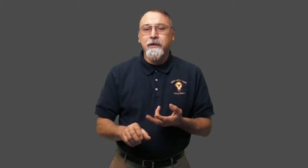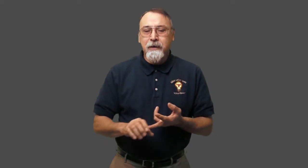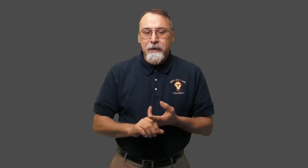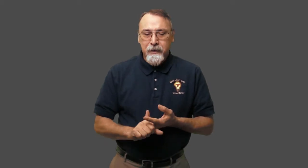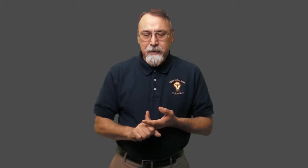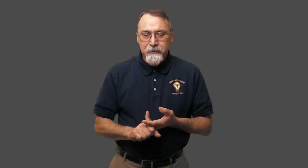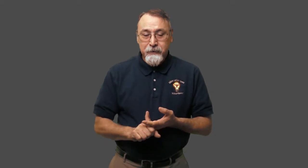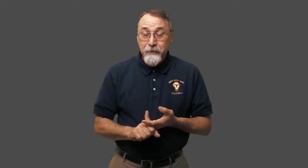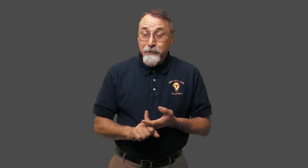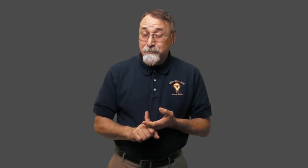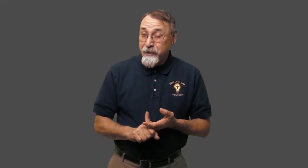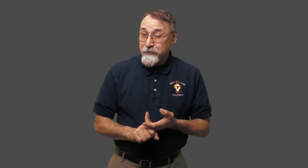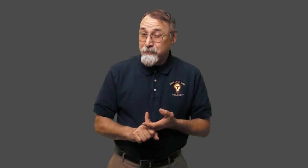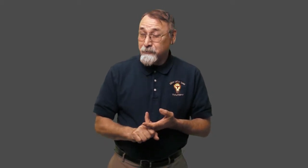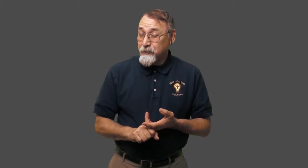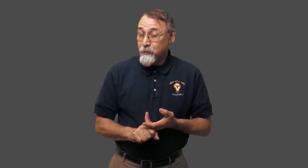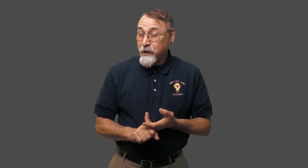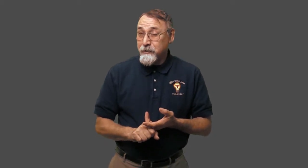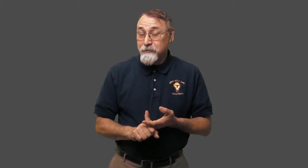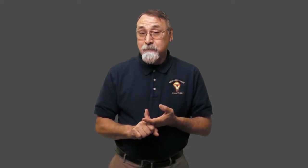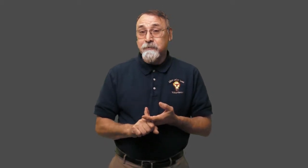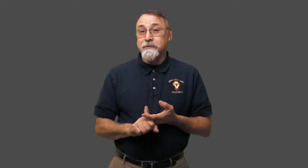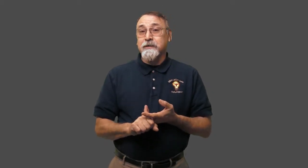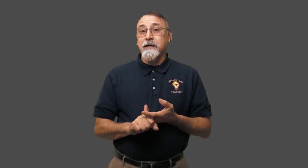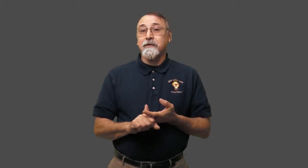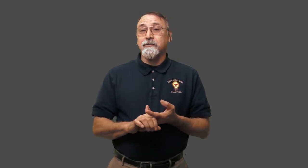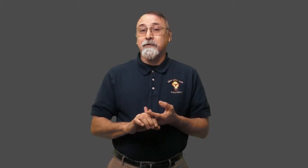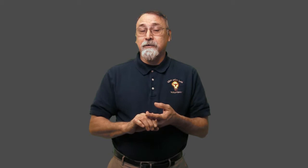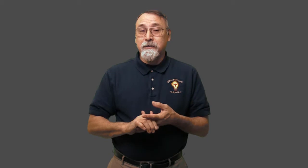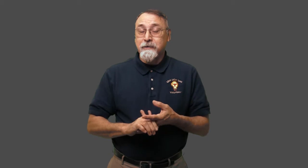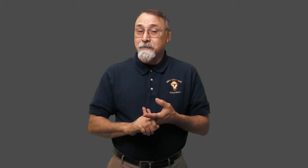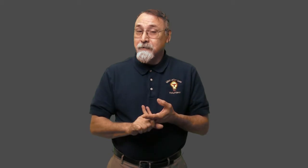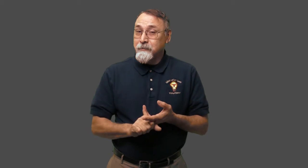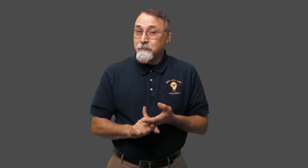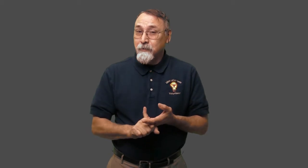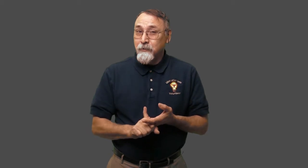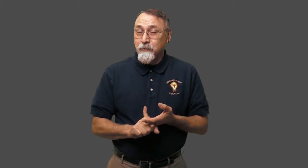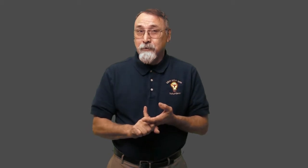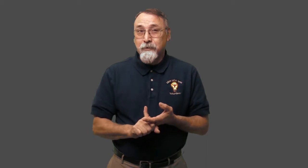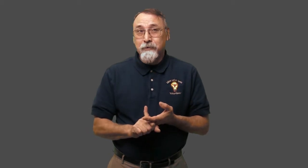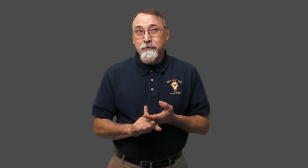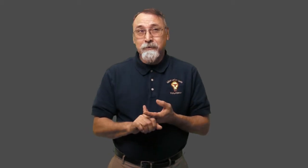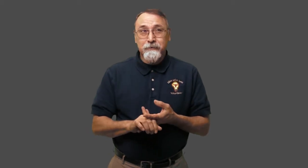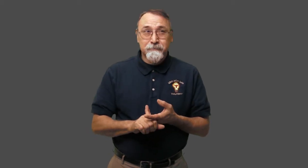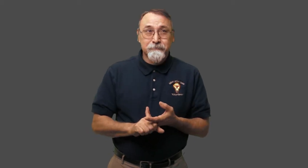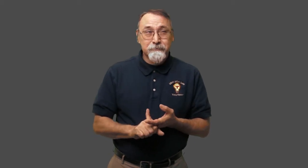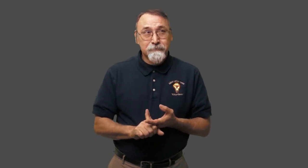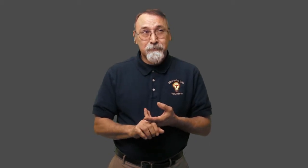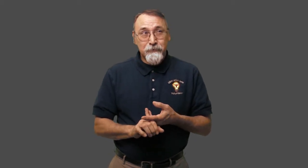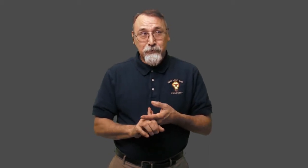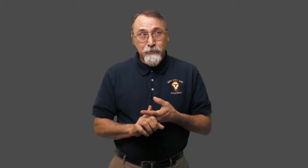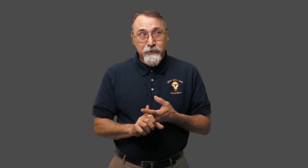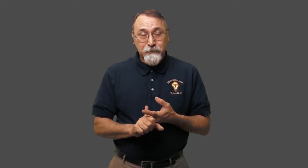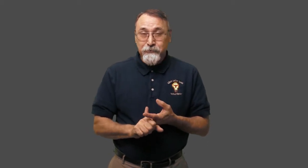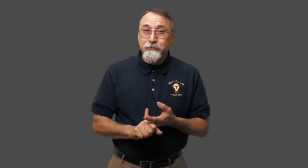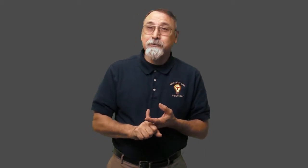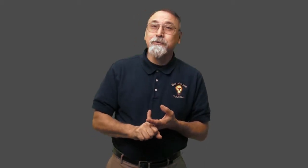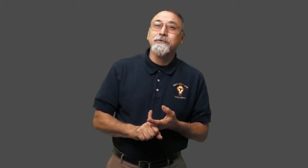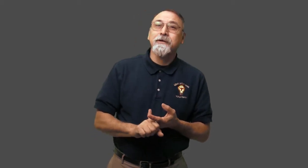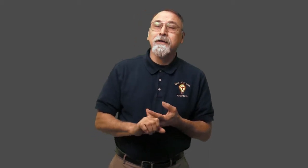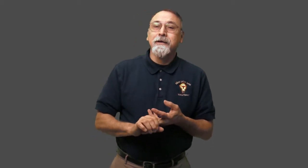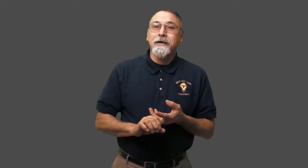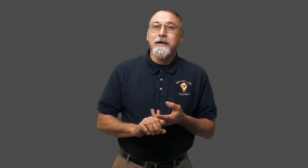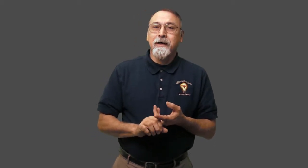use, Enterprise Manager requires some sophistication, it is a bit more nerdy to use, but it does